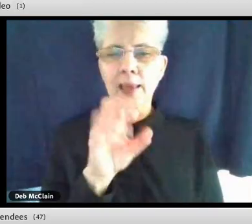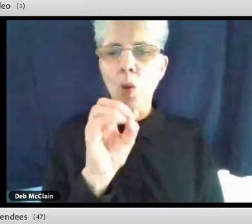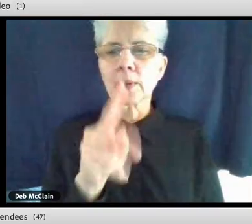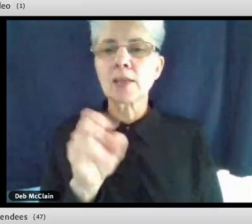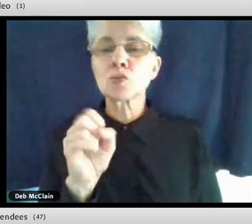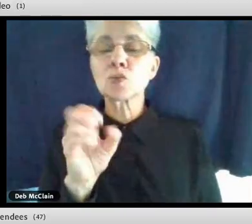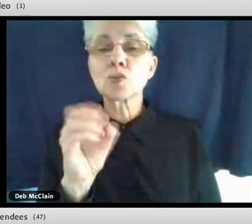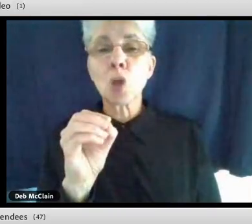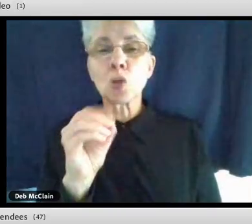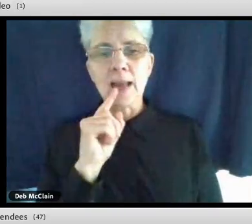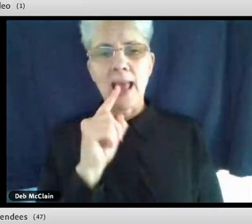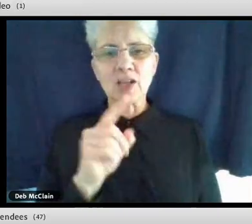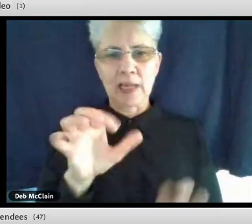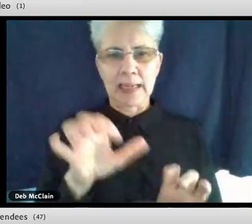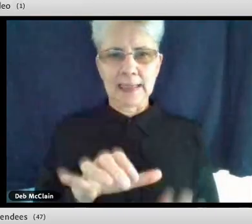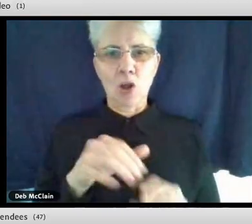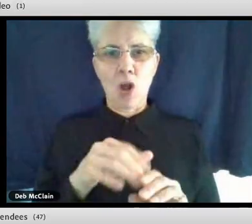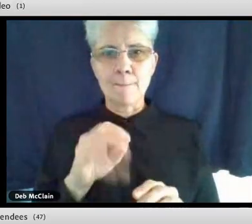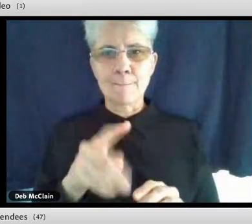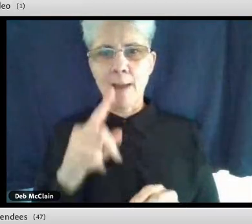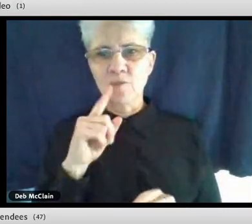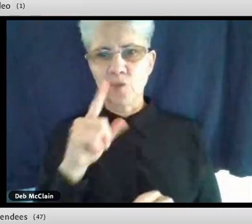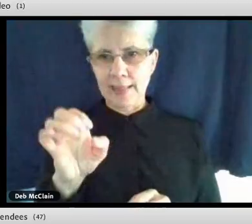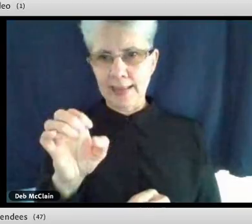Lee County, okay, so you can actually click on the map here